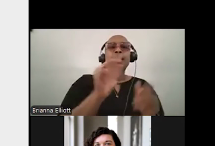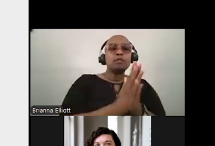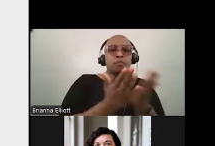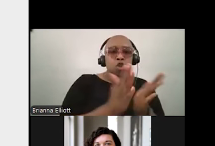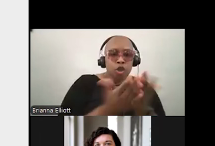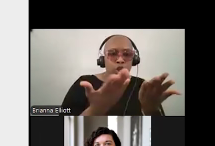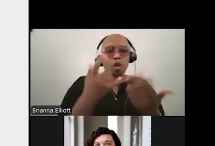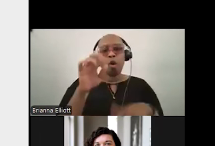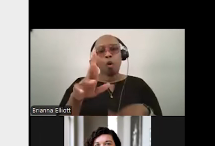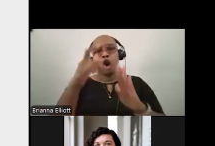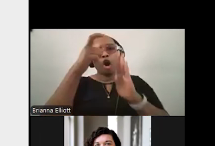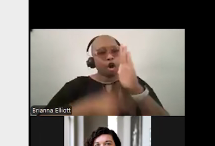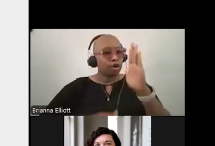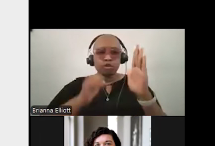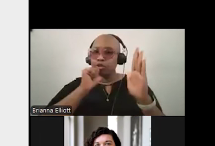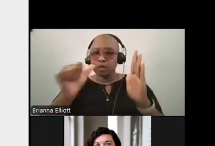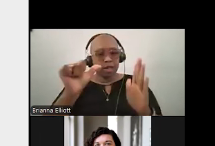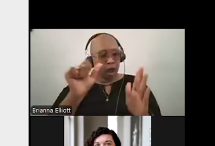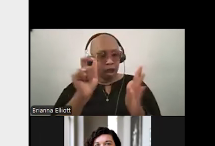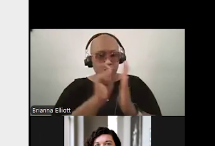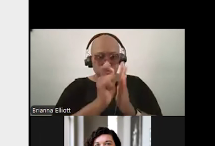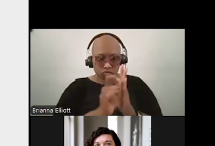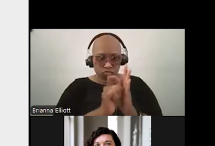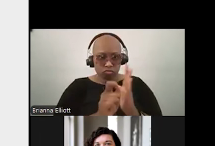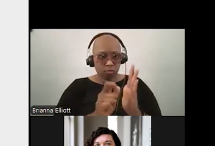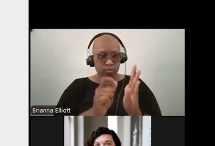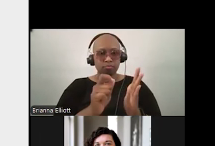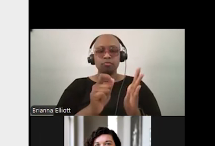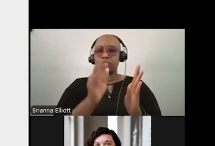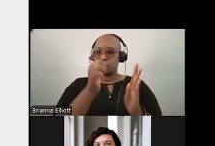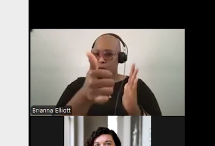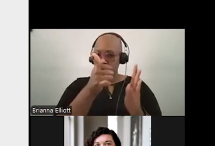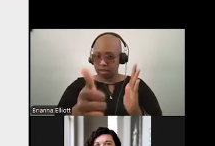about that. But when you are creating documents, you want to make sure that you're using clear,